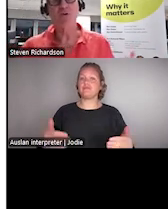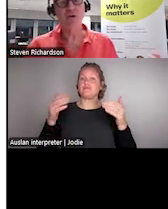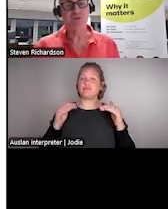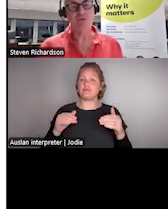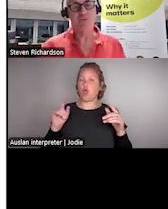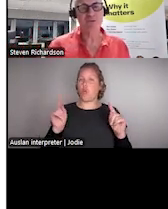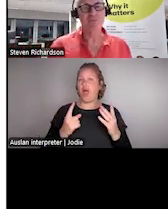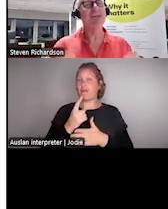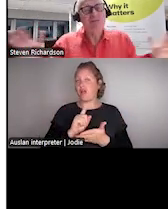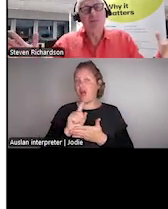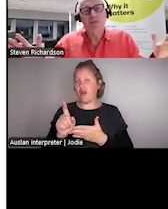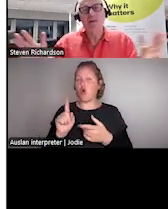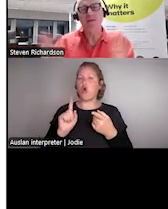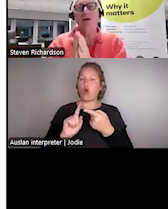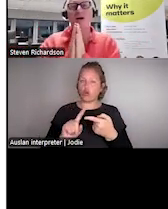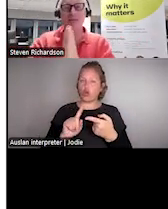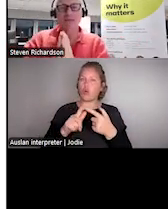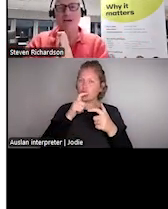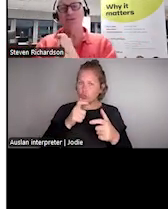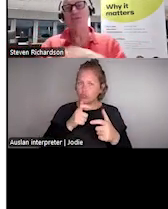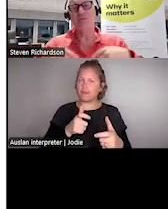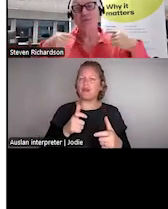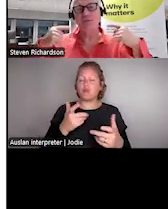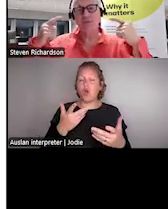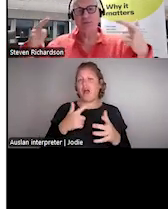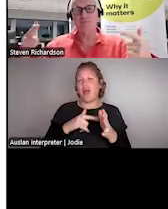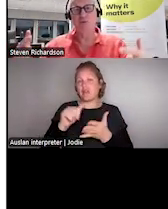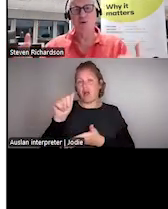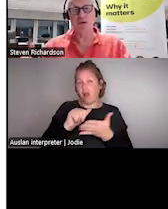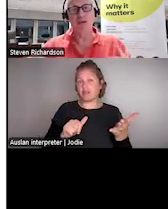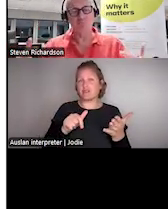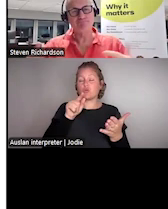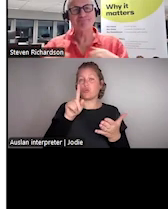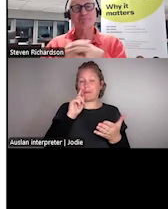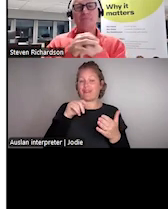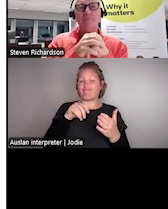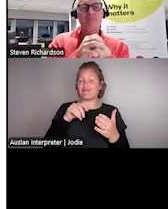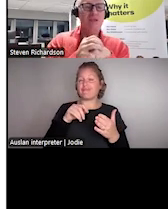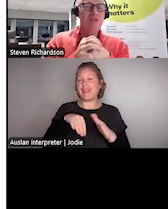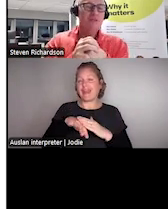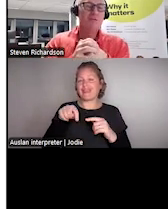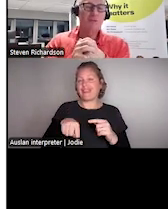Ongoing stewardship. Inevitably, as an artist you are going to be in this moment again. So you want